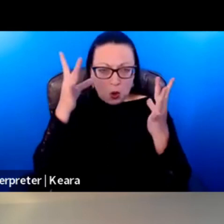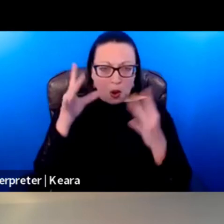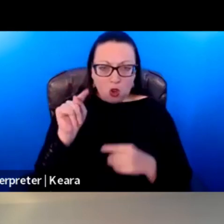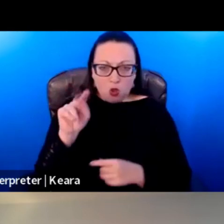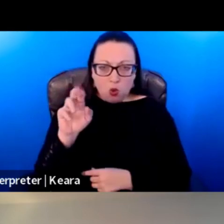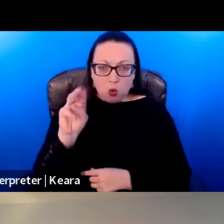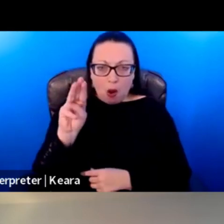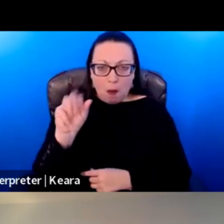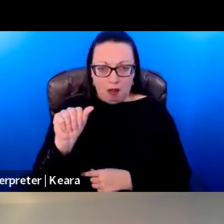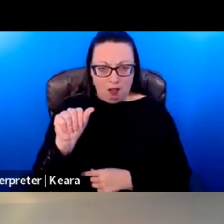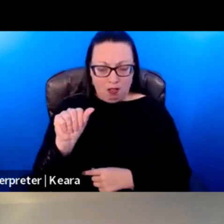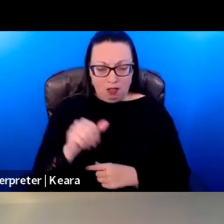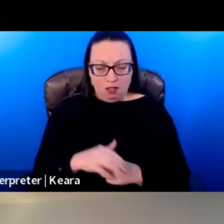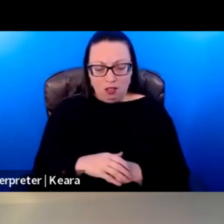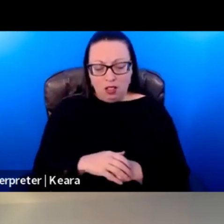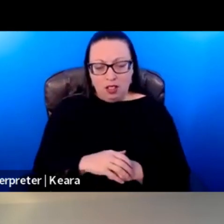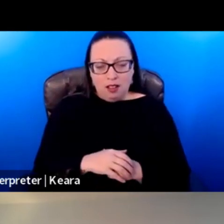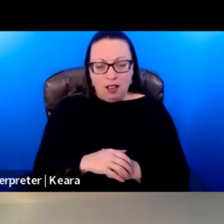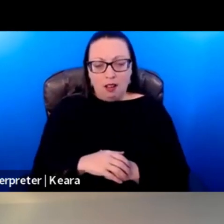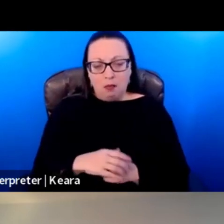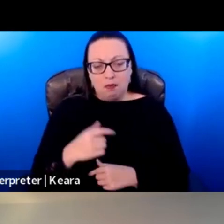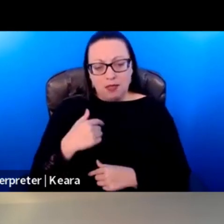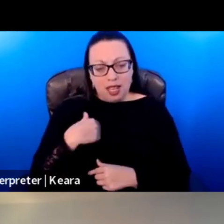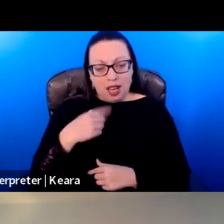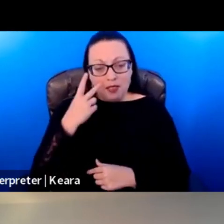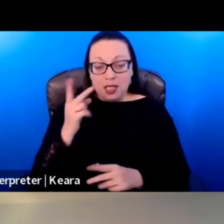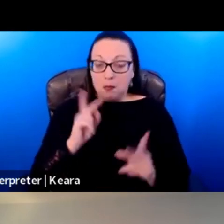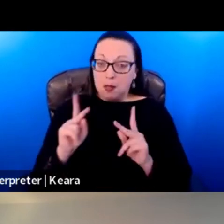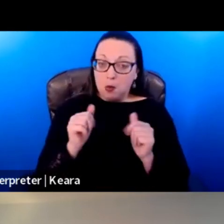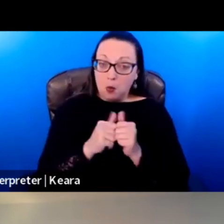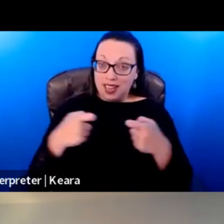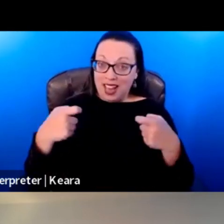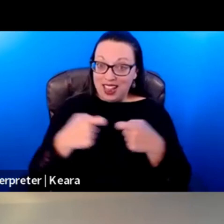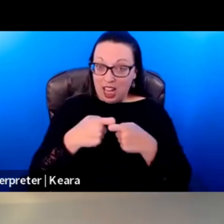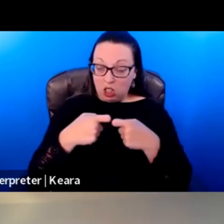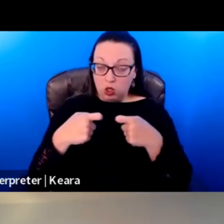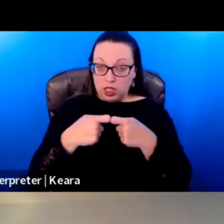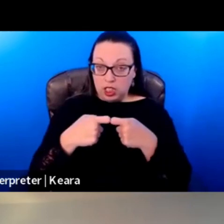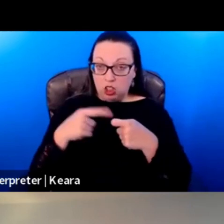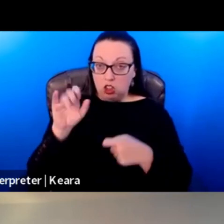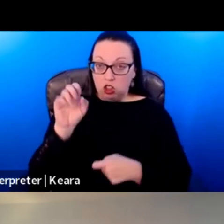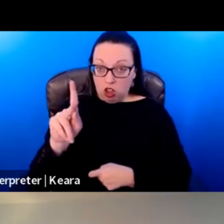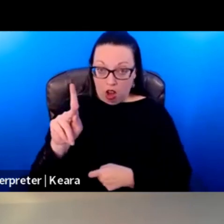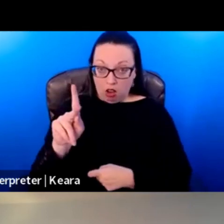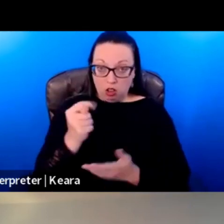people with with electric shock treatment have TBI. And we know